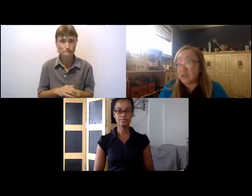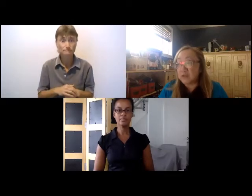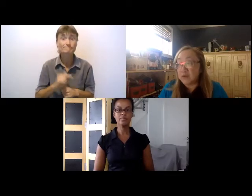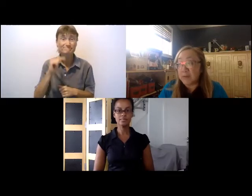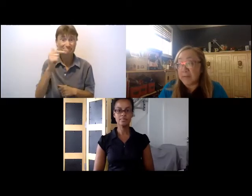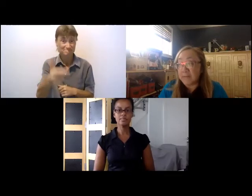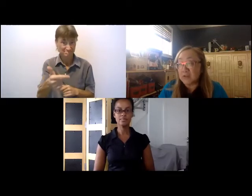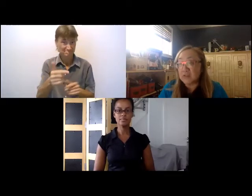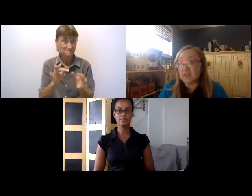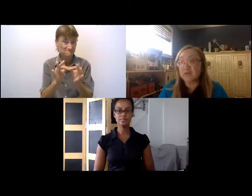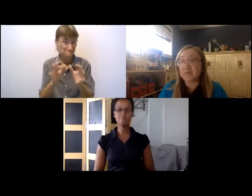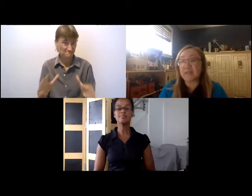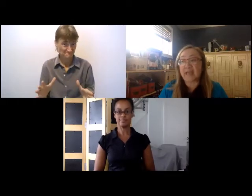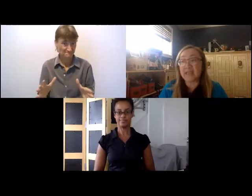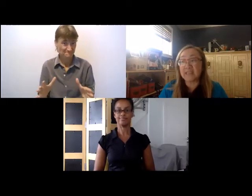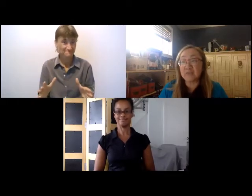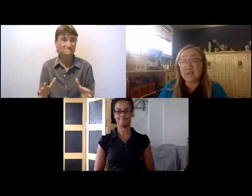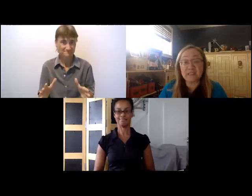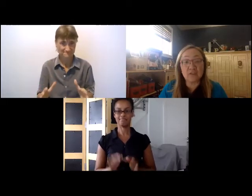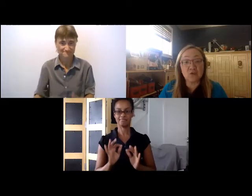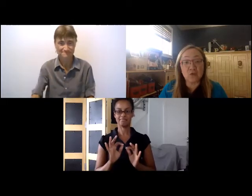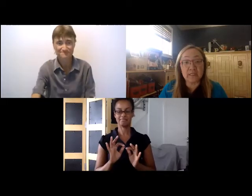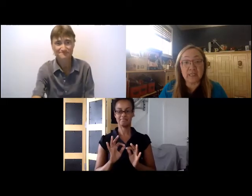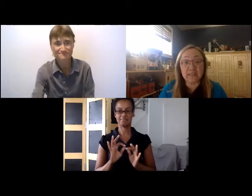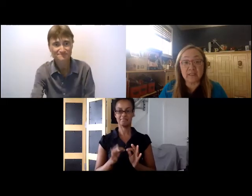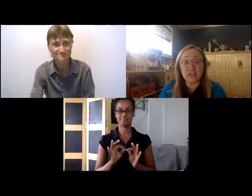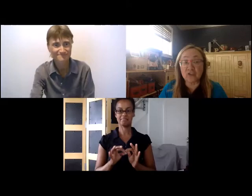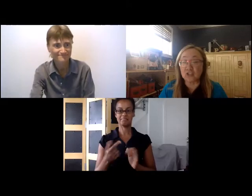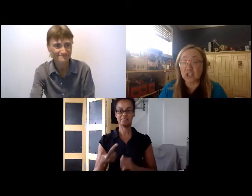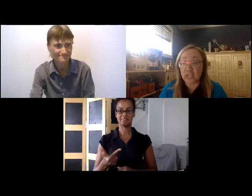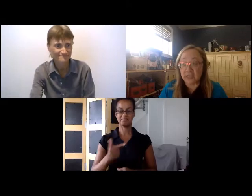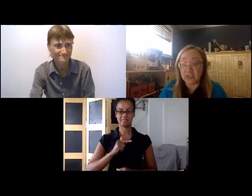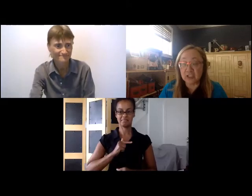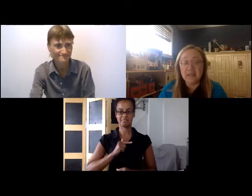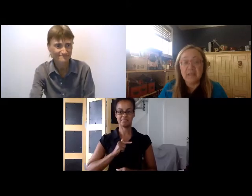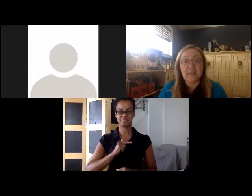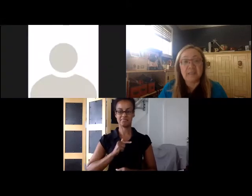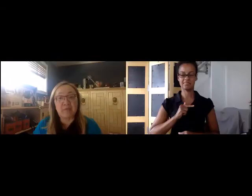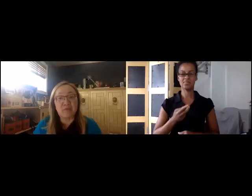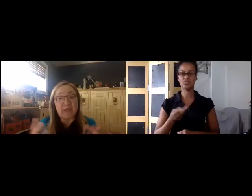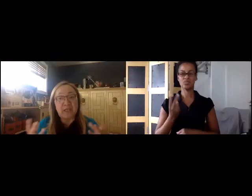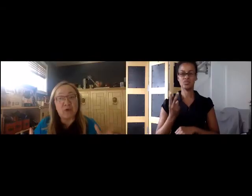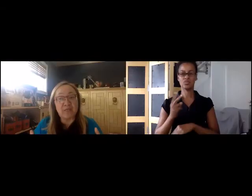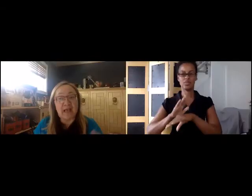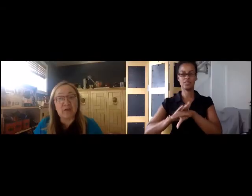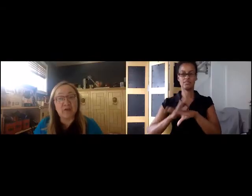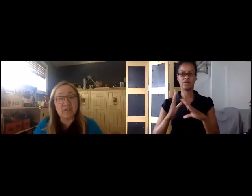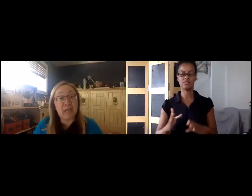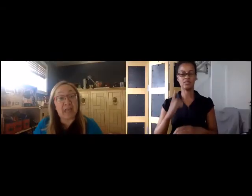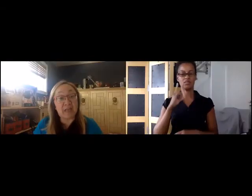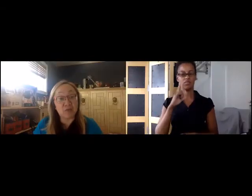group members from the Anti-Racist Organizational Change. Some of you may know the acronym,